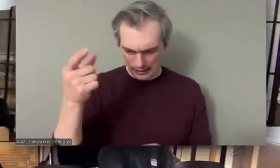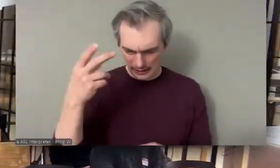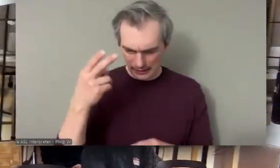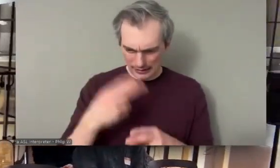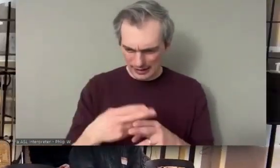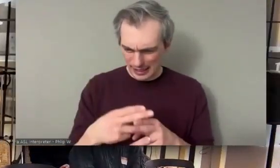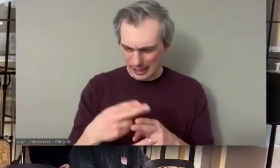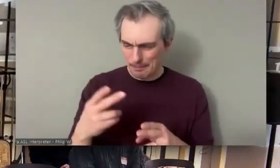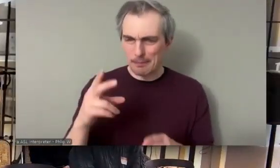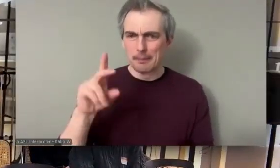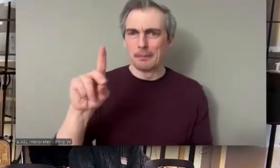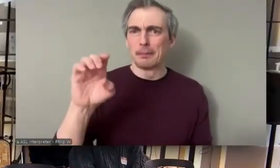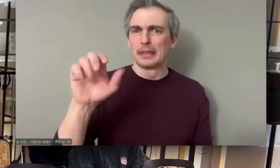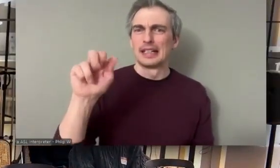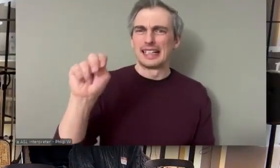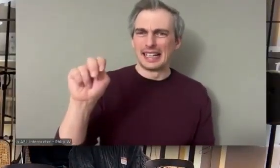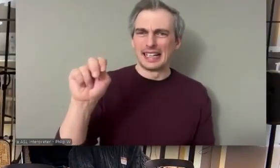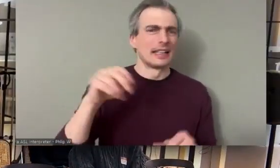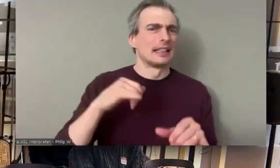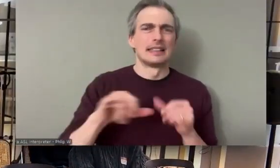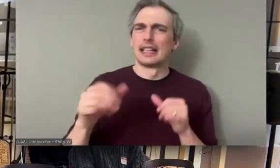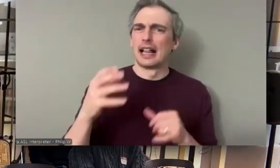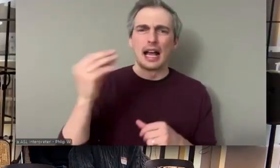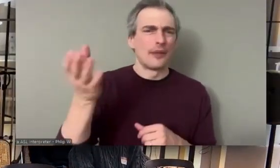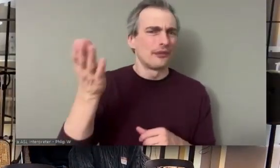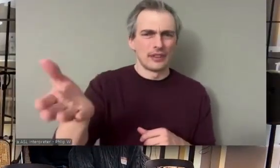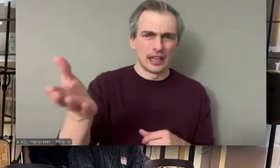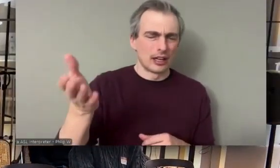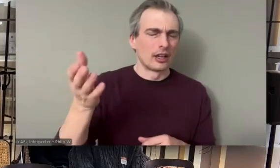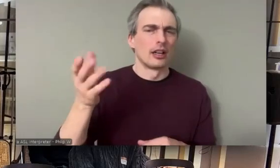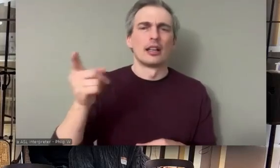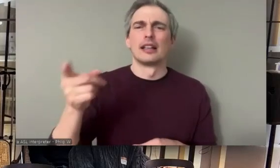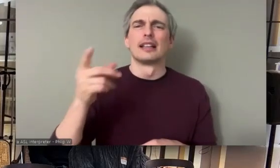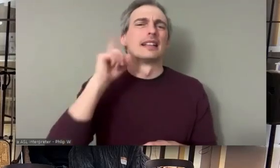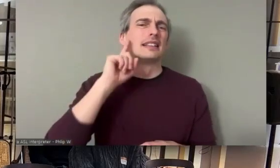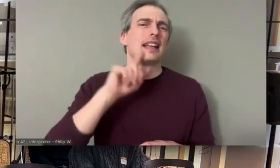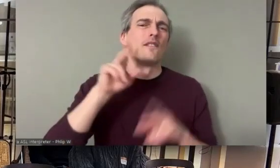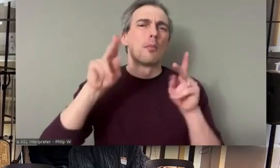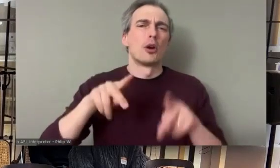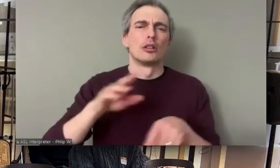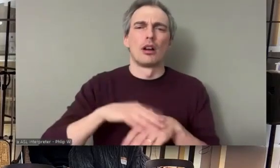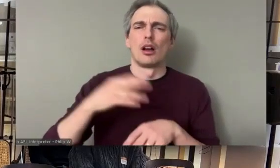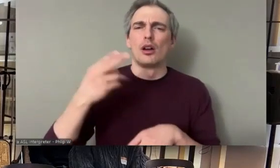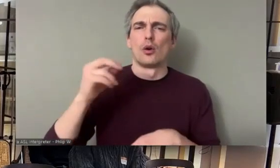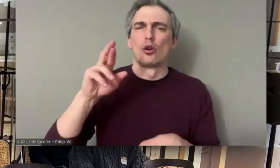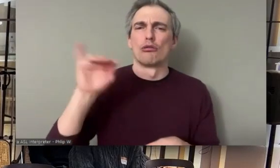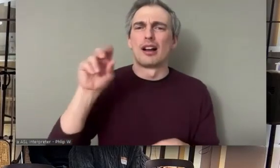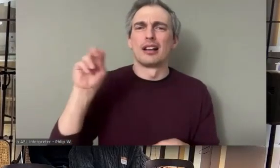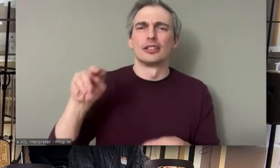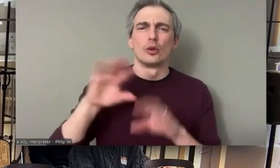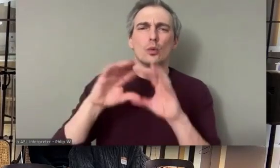He's a deaf person. On Horizon Worlds. He is the creator of Gatsby's.